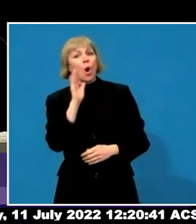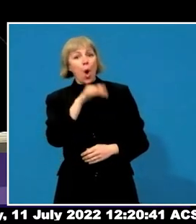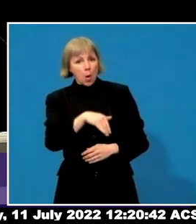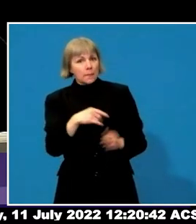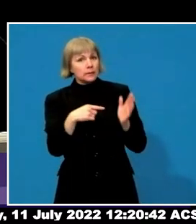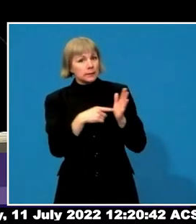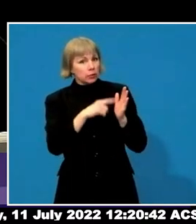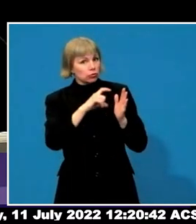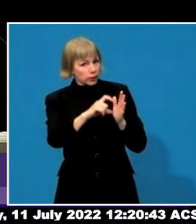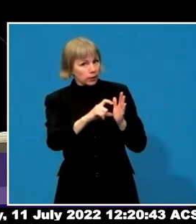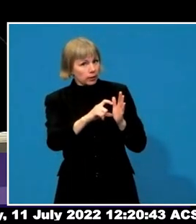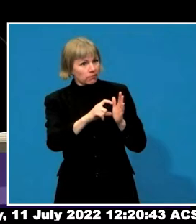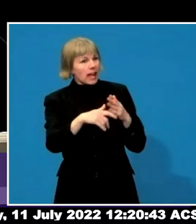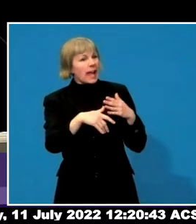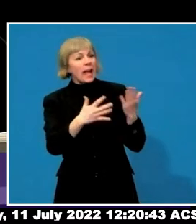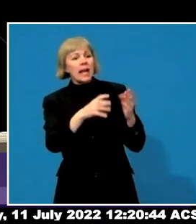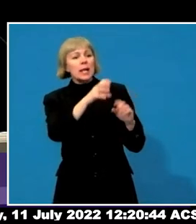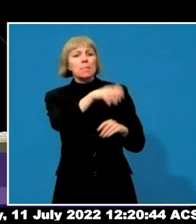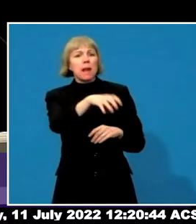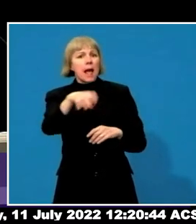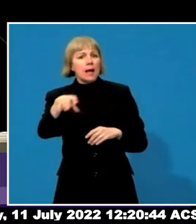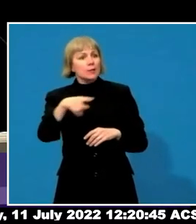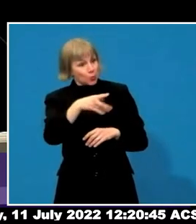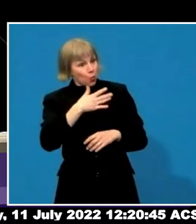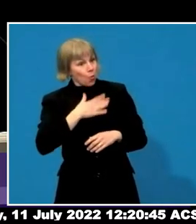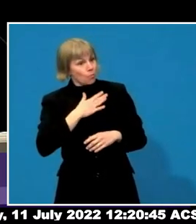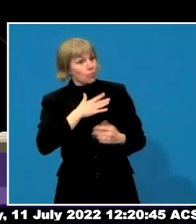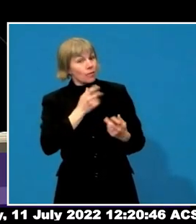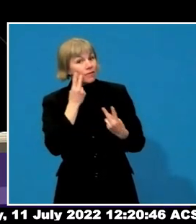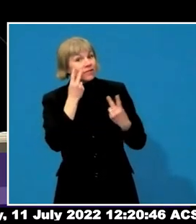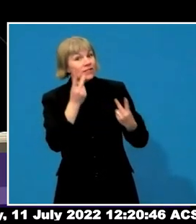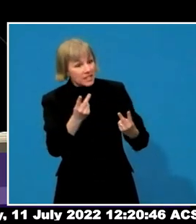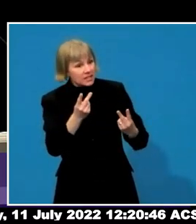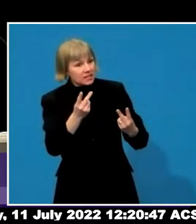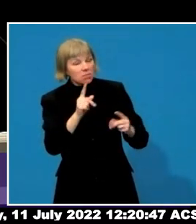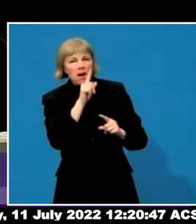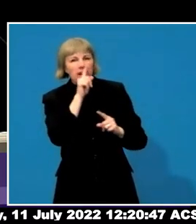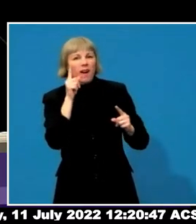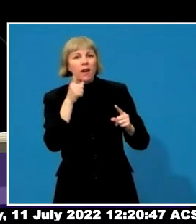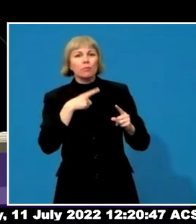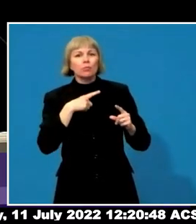like to go to, but you can't because it's a little bit too far away in the scooter? Yeah. MS TARRAGO: Yeah.